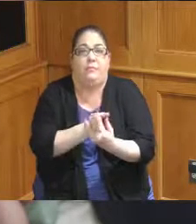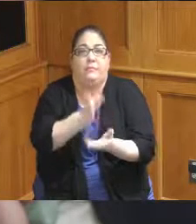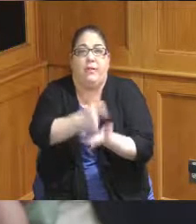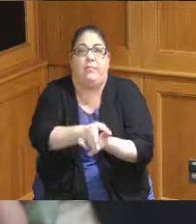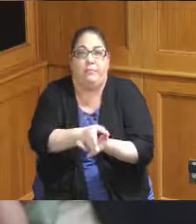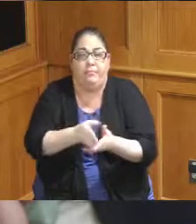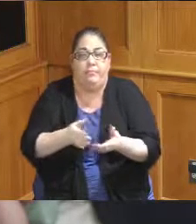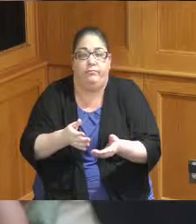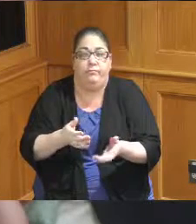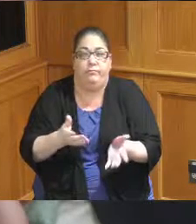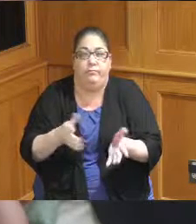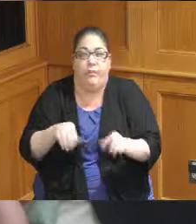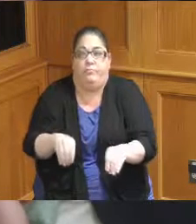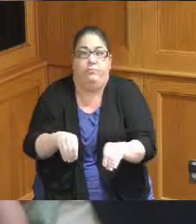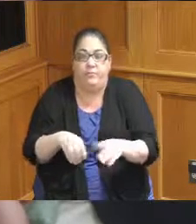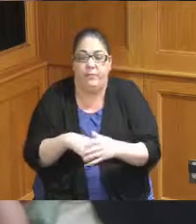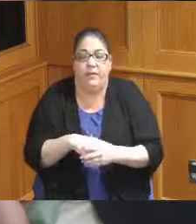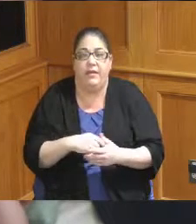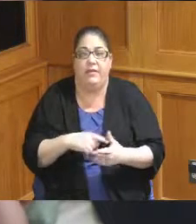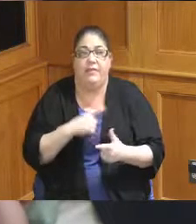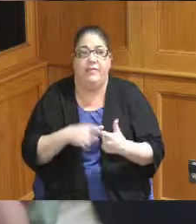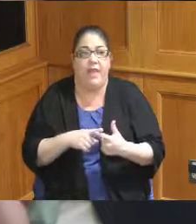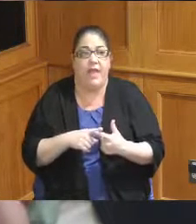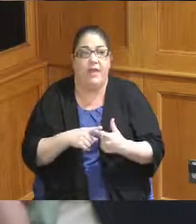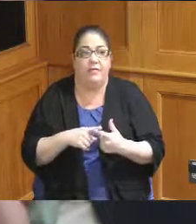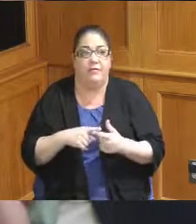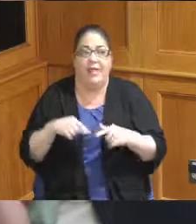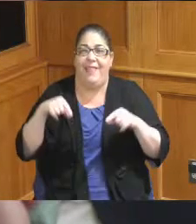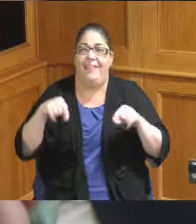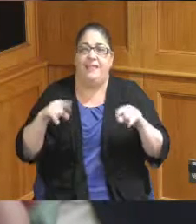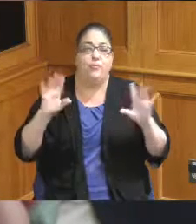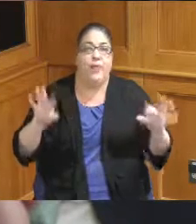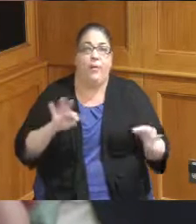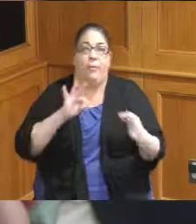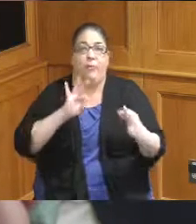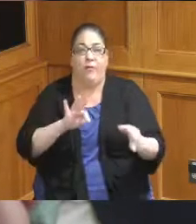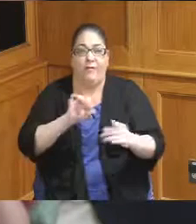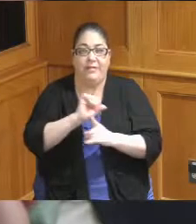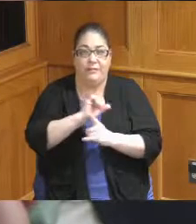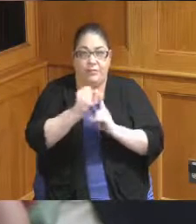is that if we receive and again this was kind of The Perfect Storm of an event that happened that